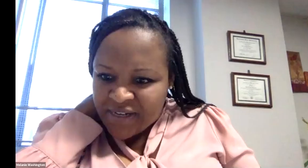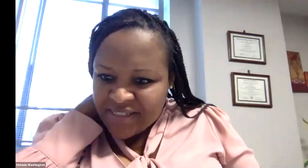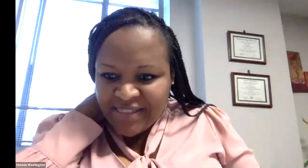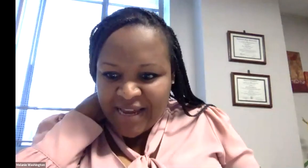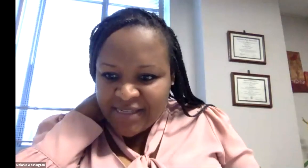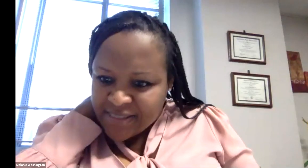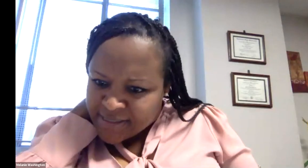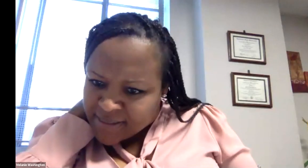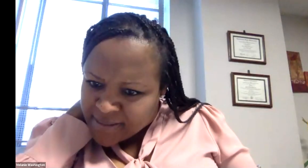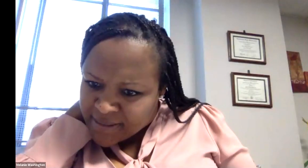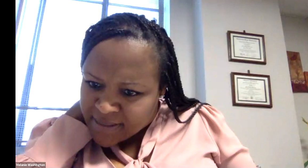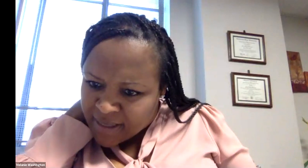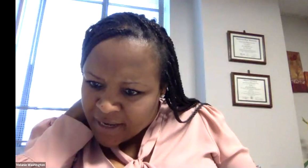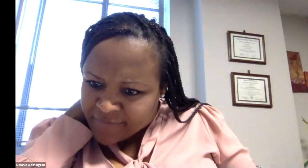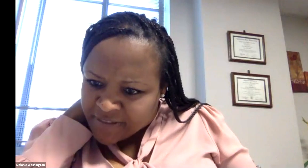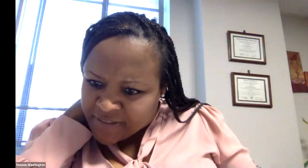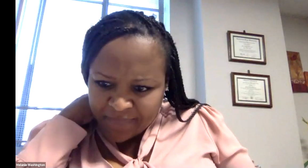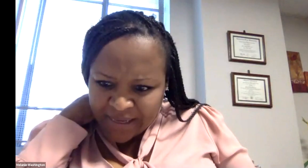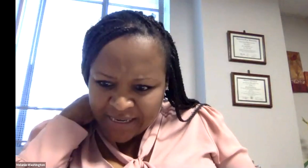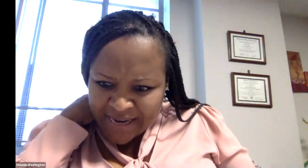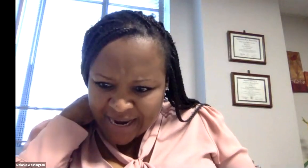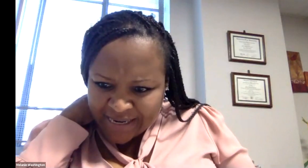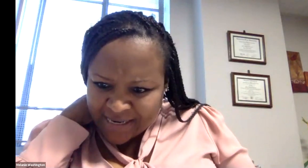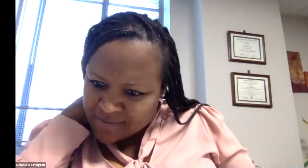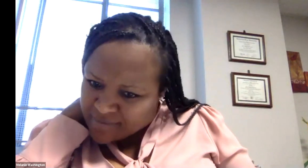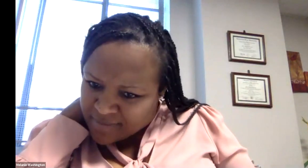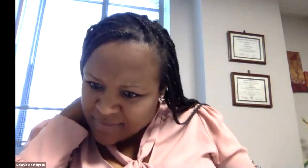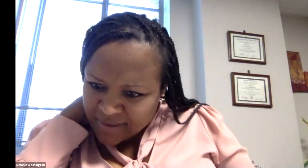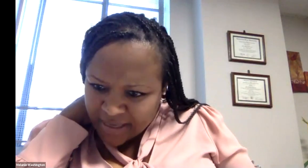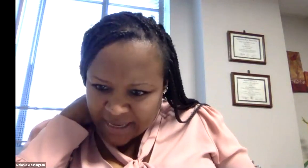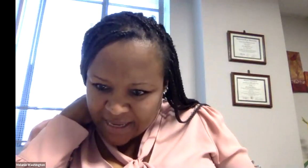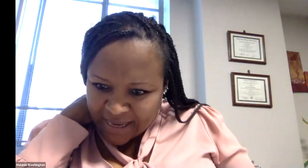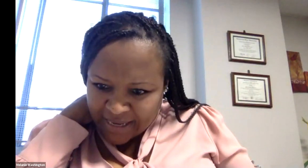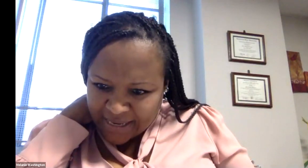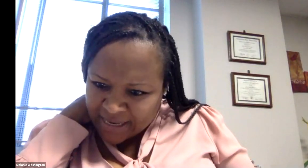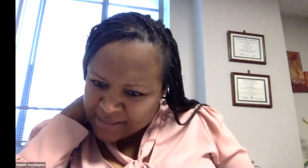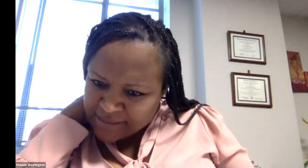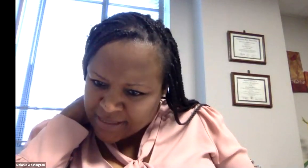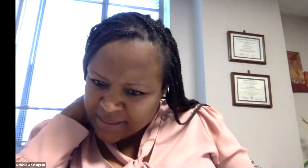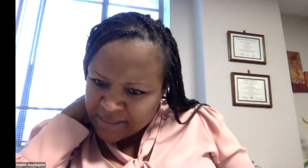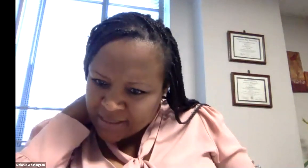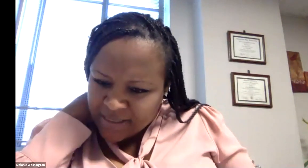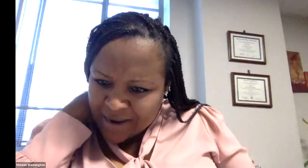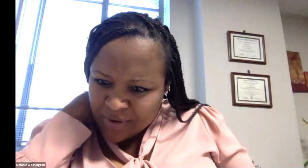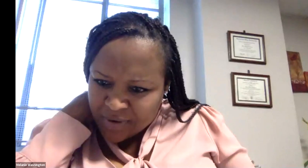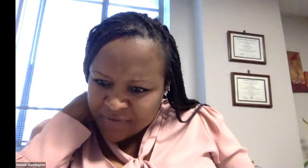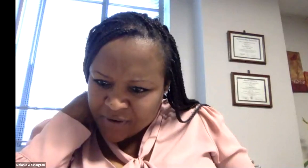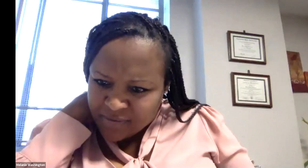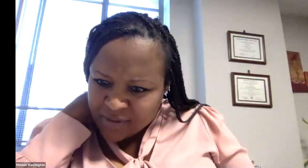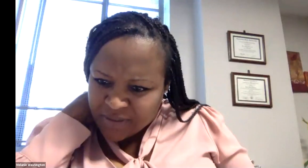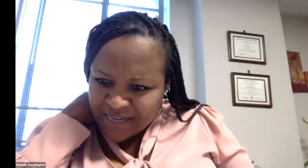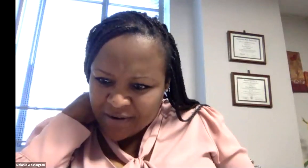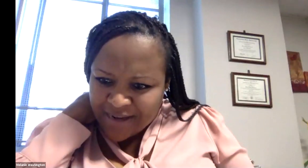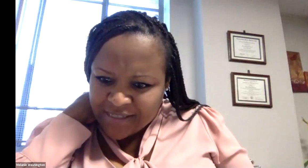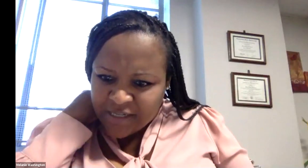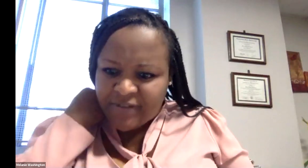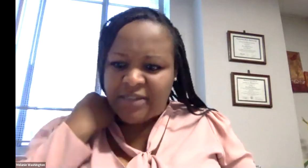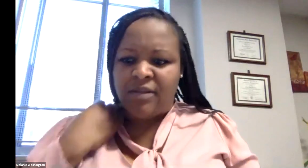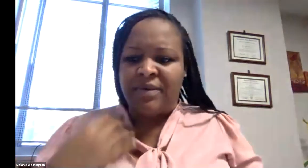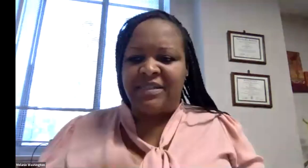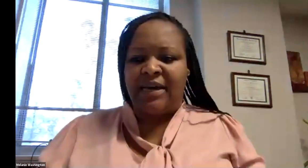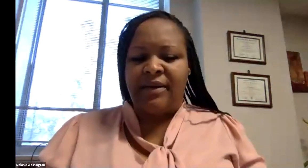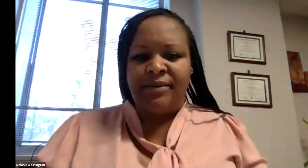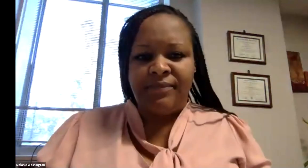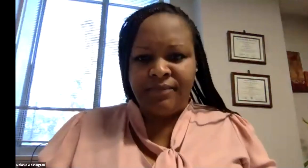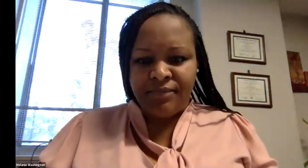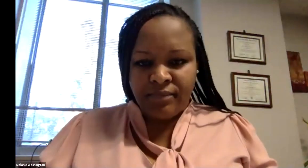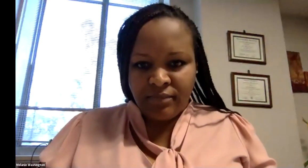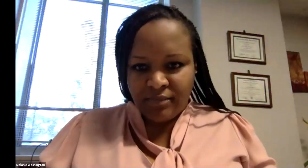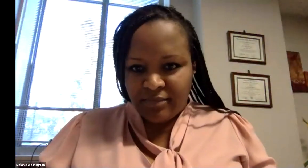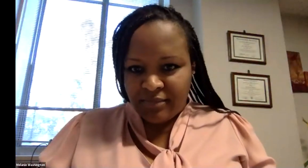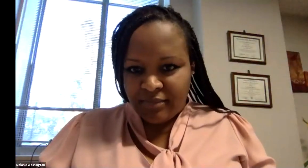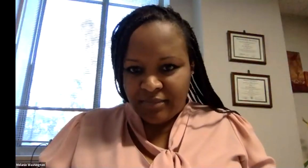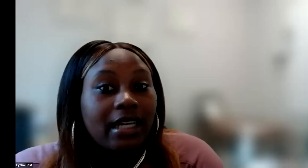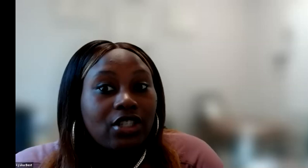What is the status of developing a 98911 for suicide crisis services in Louisiana.